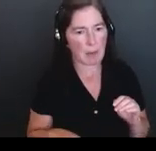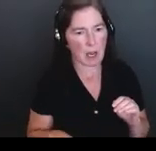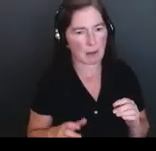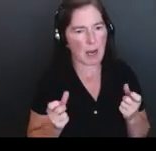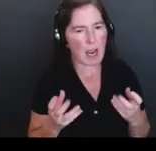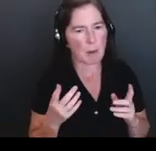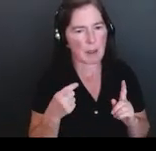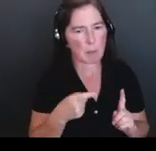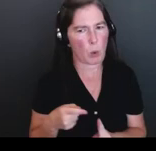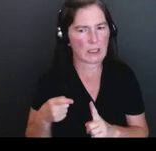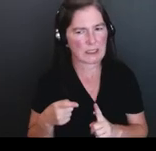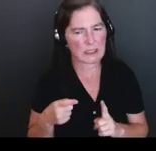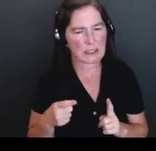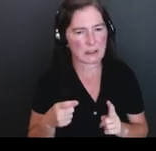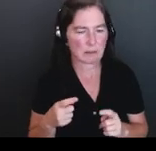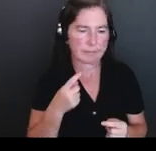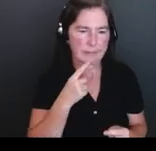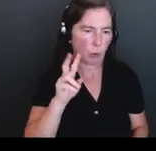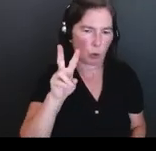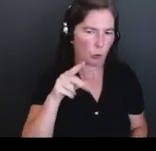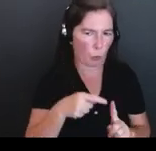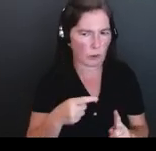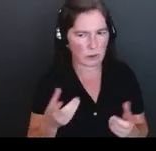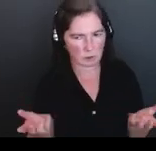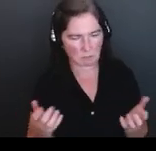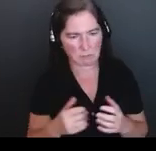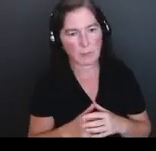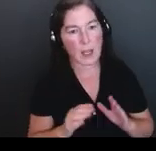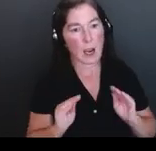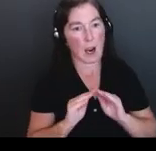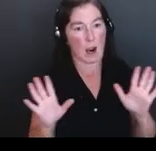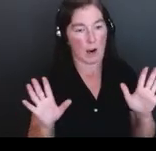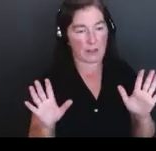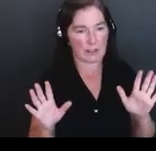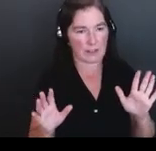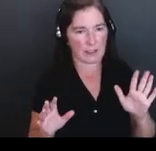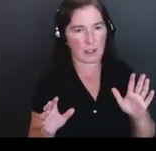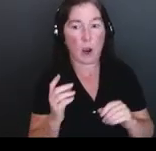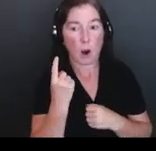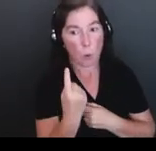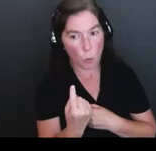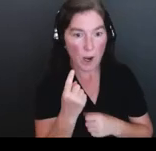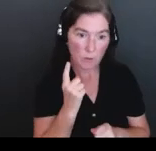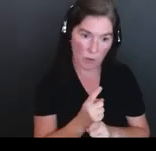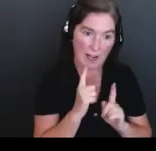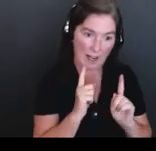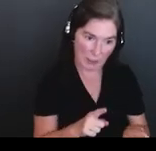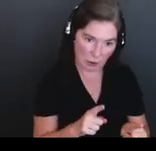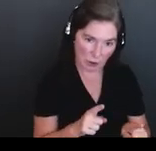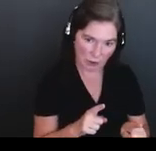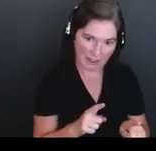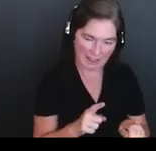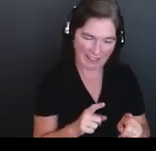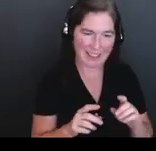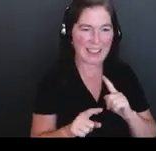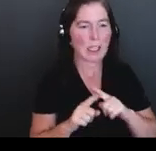And then the last thing next to each question is a little check mark. That's going to tell it that that's the correct answer. We'd want to, Olympia. I'm going to tell it that that's the correct